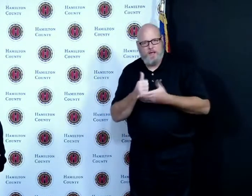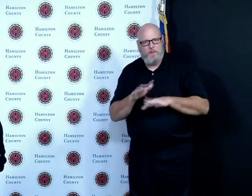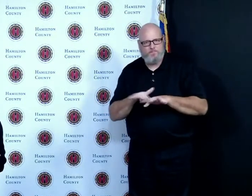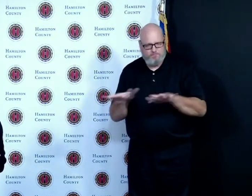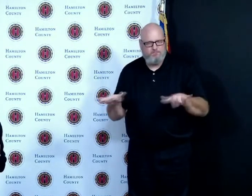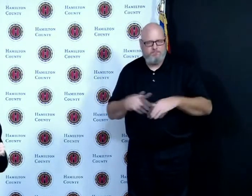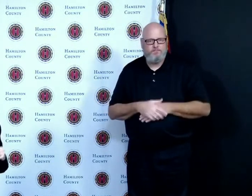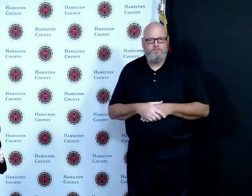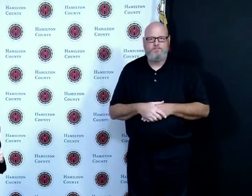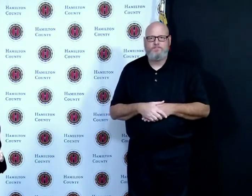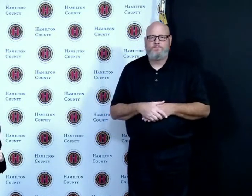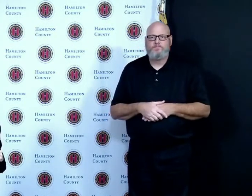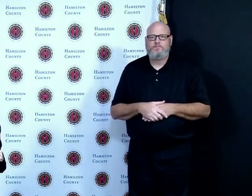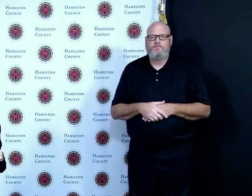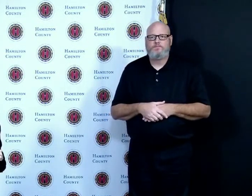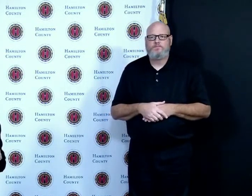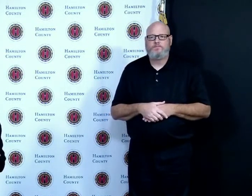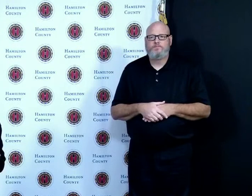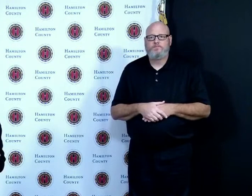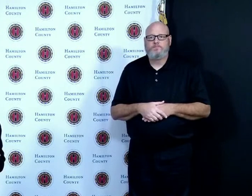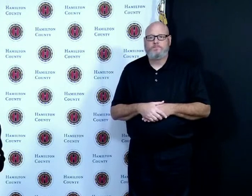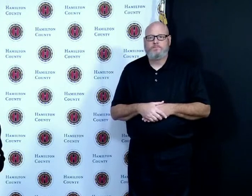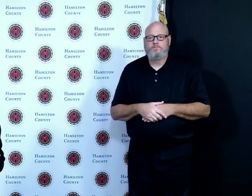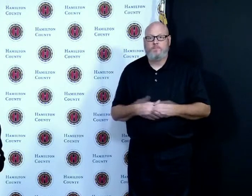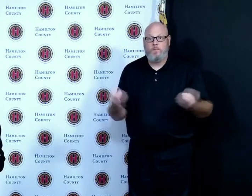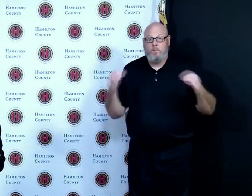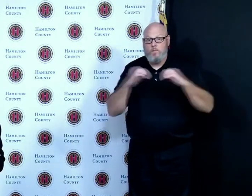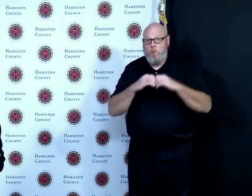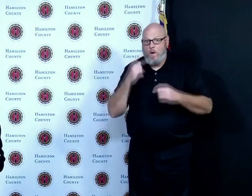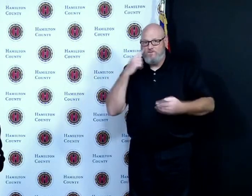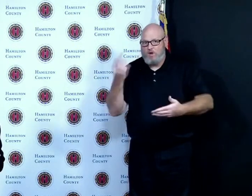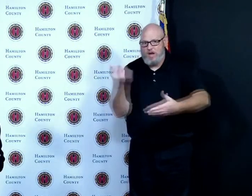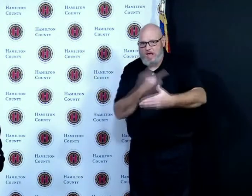numbers I do want to continue to remind everyone that there is a lot of Covid in our community